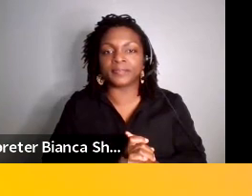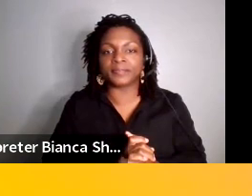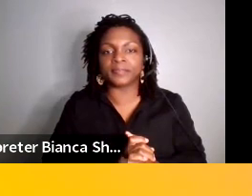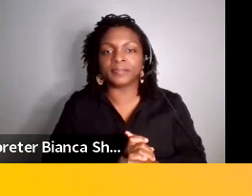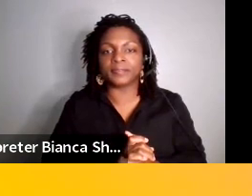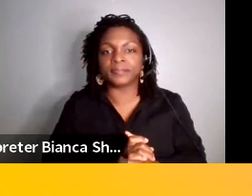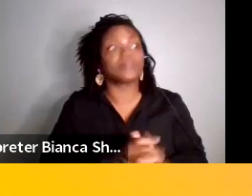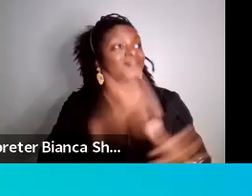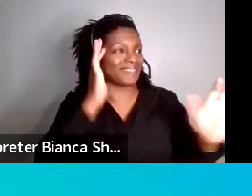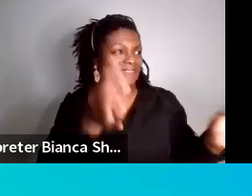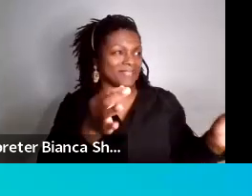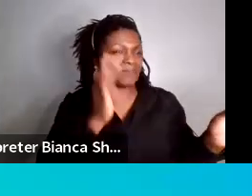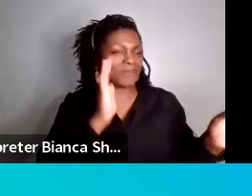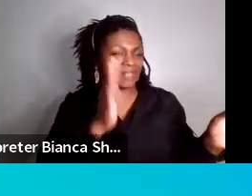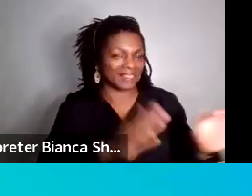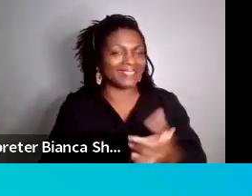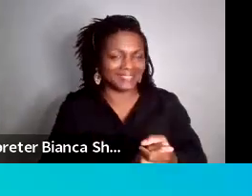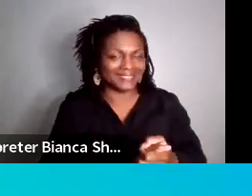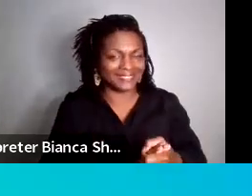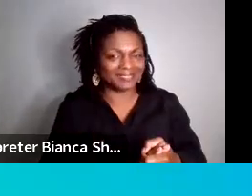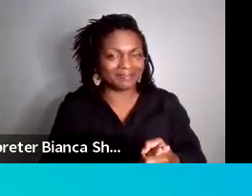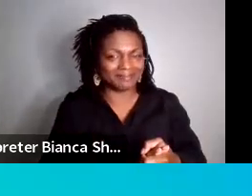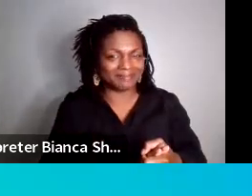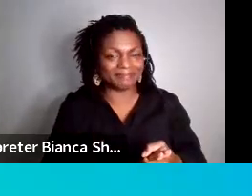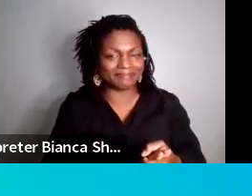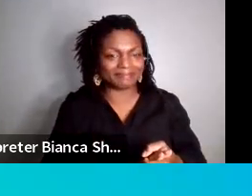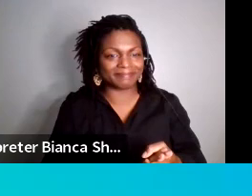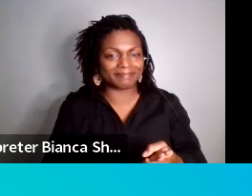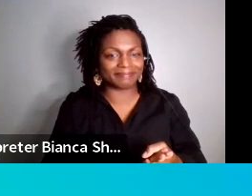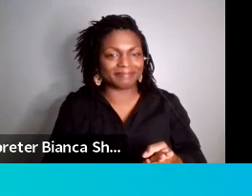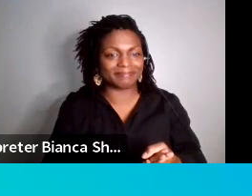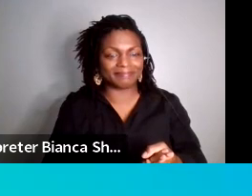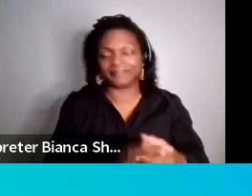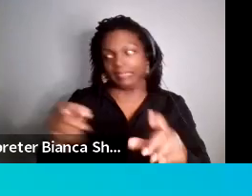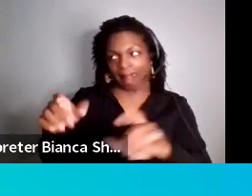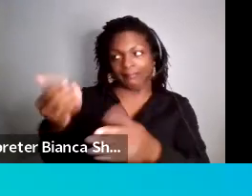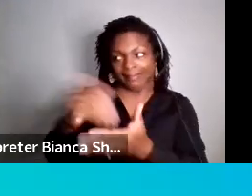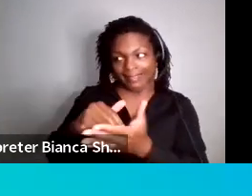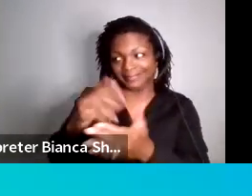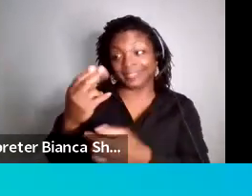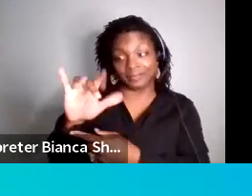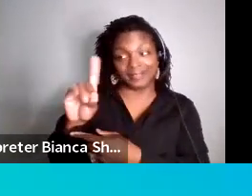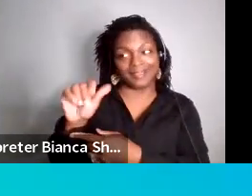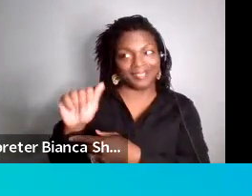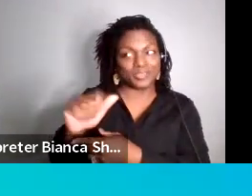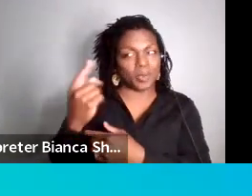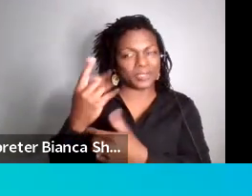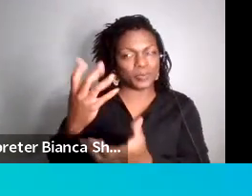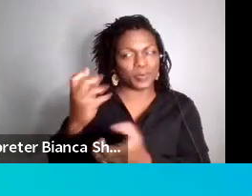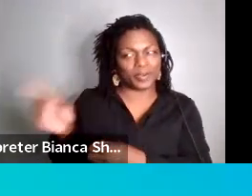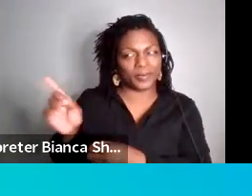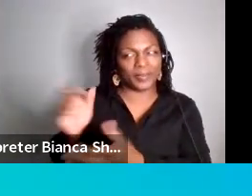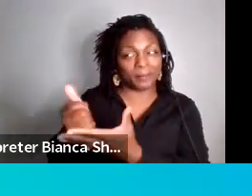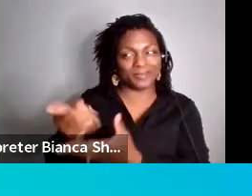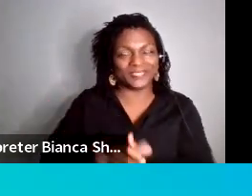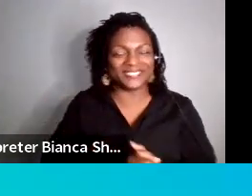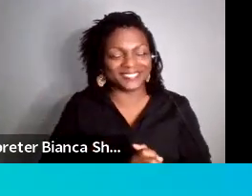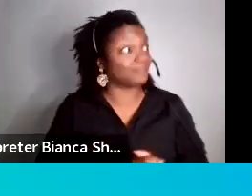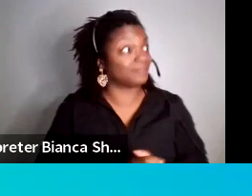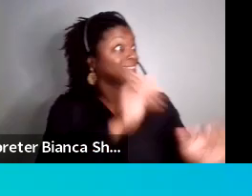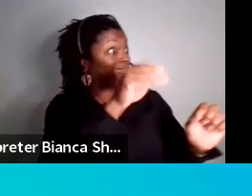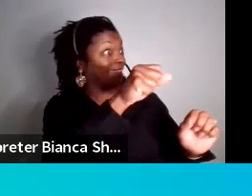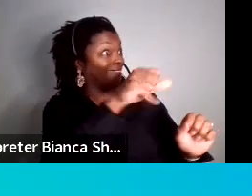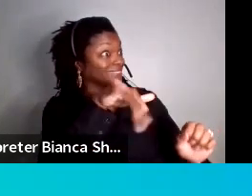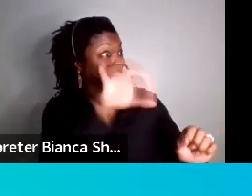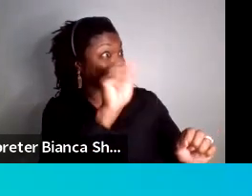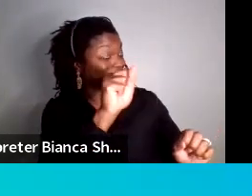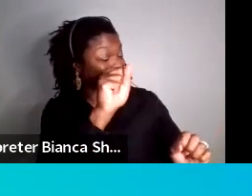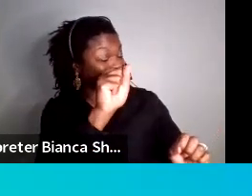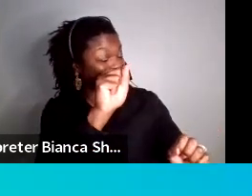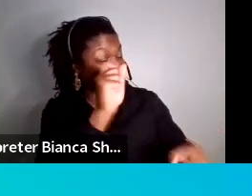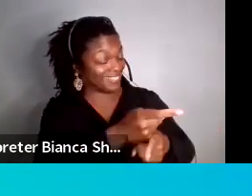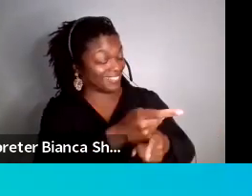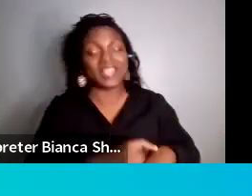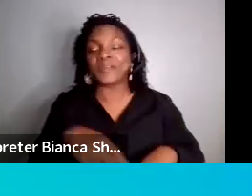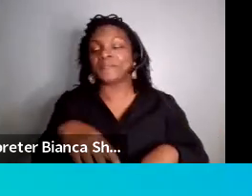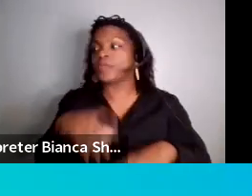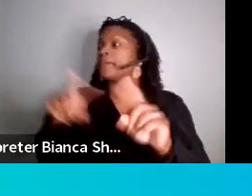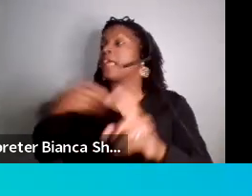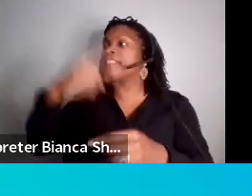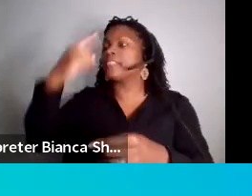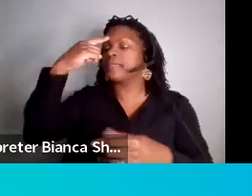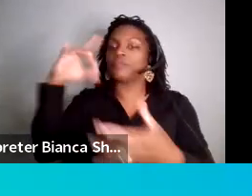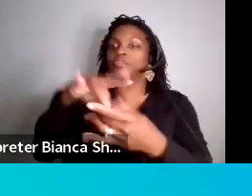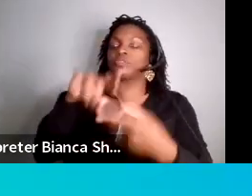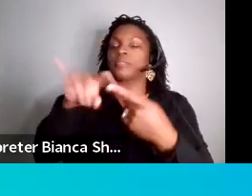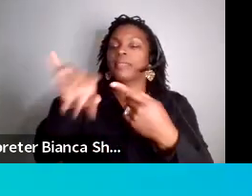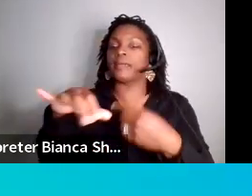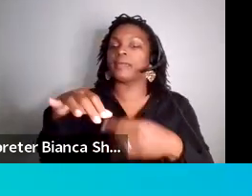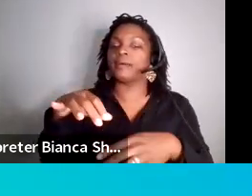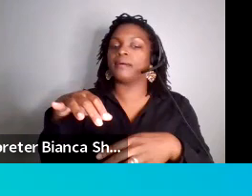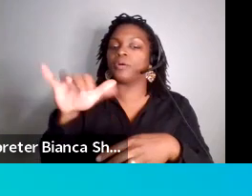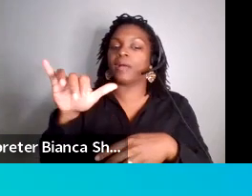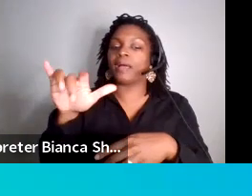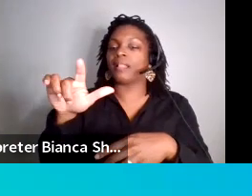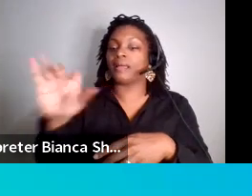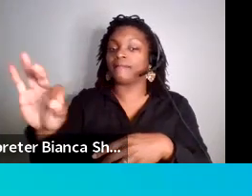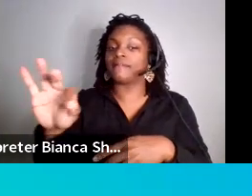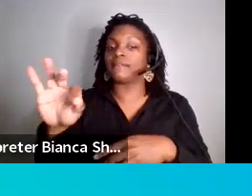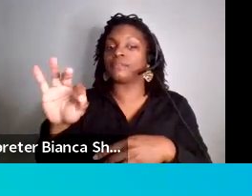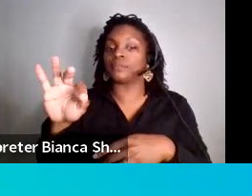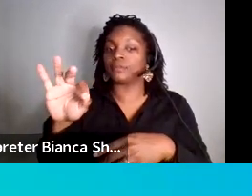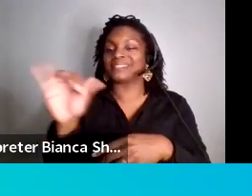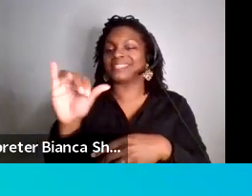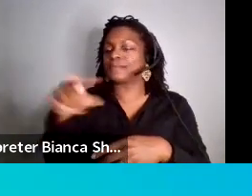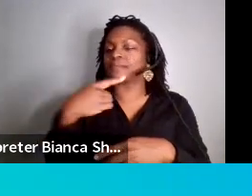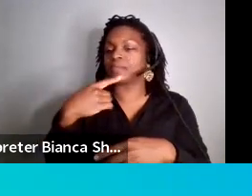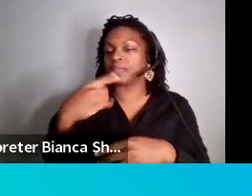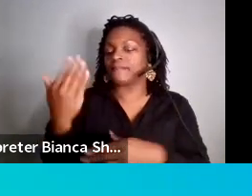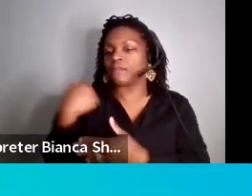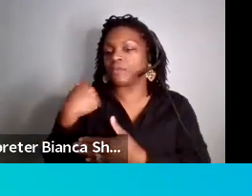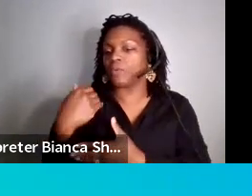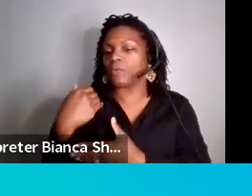Definitely. And so again, Ms. Hilda is always someone you want to be helping, if you have so so I think in regards to that. the the of the Yolf as you said earlier Nicole the information in regards to